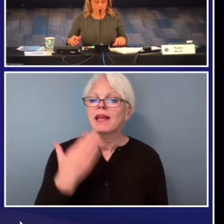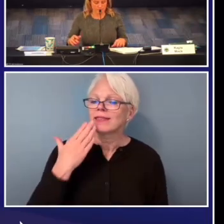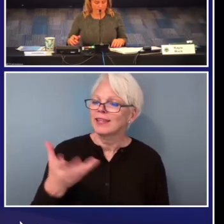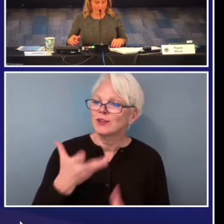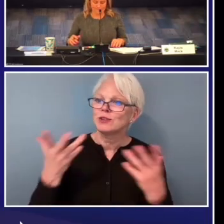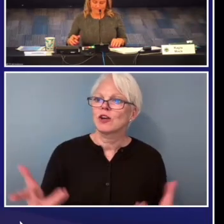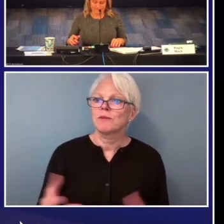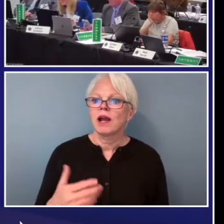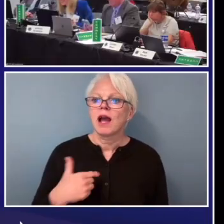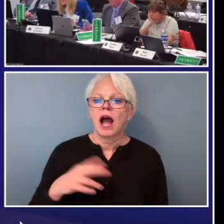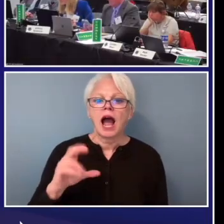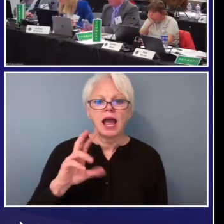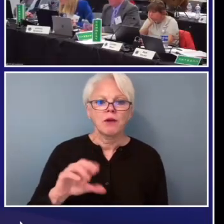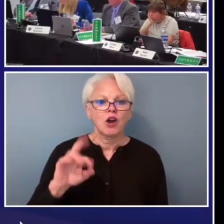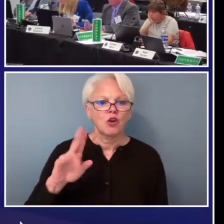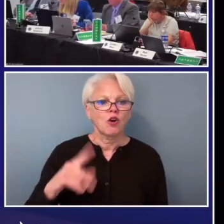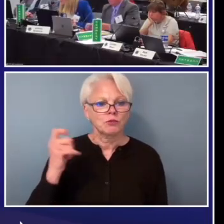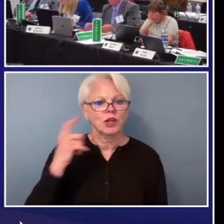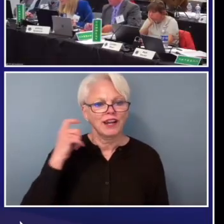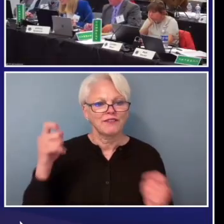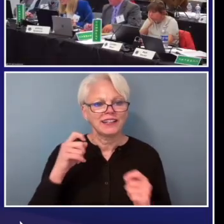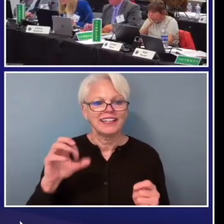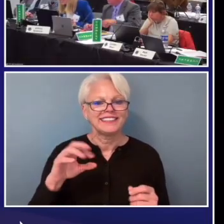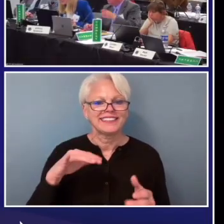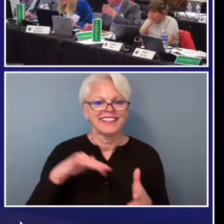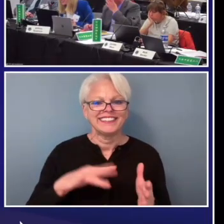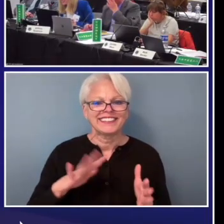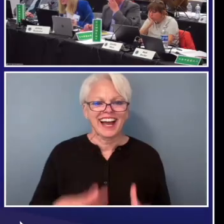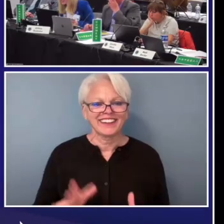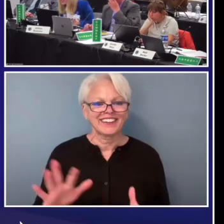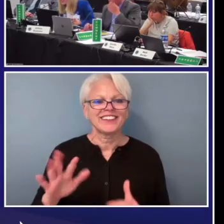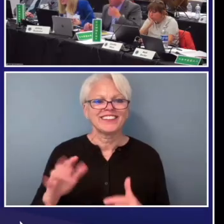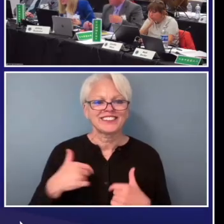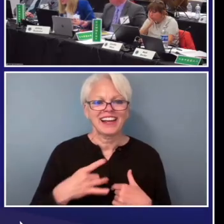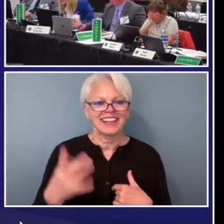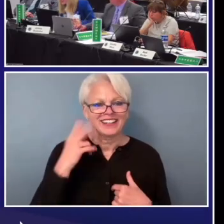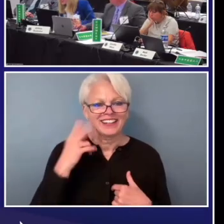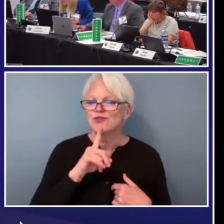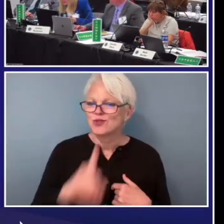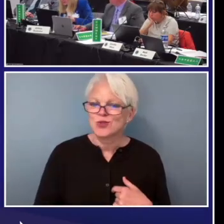I'm a corporate governance scholar, so I really like like Jennifer, the idea of truly separate and truly independent.